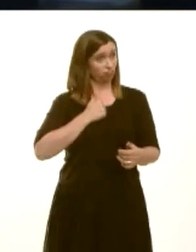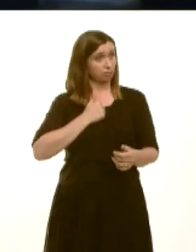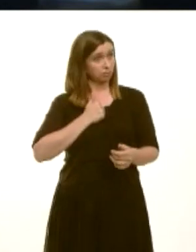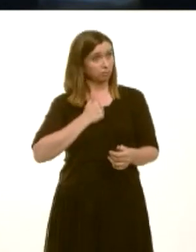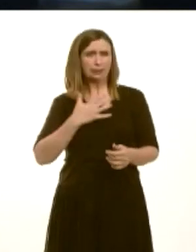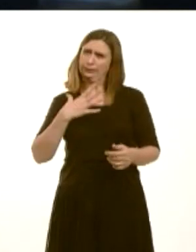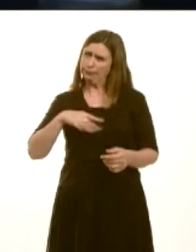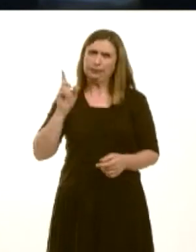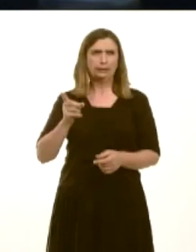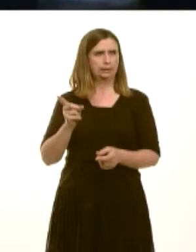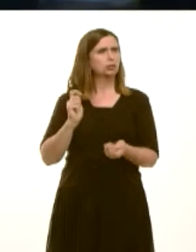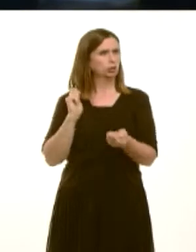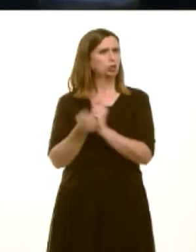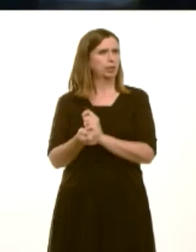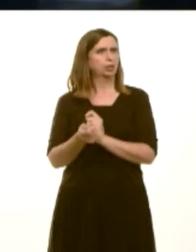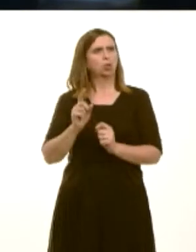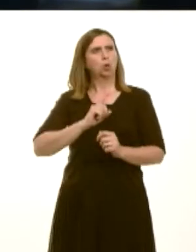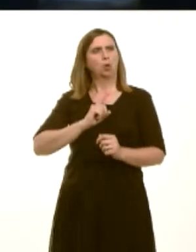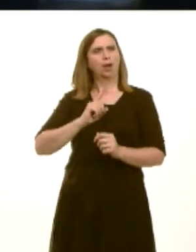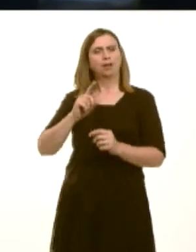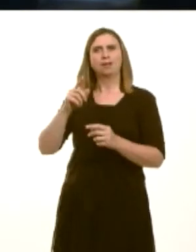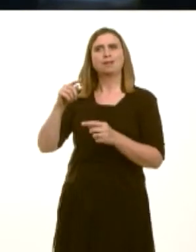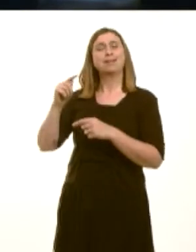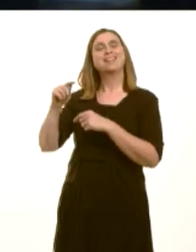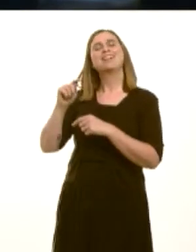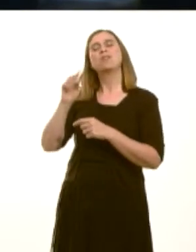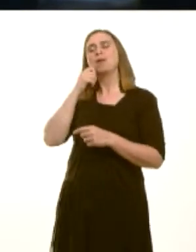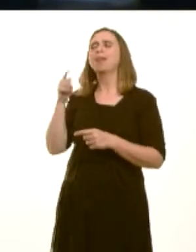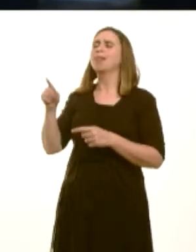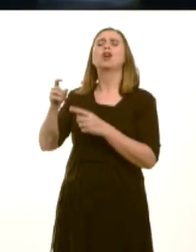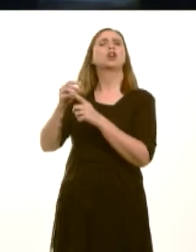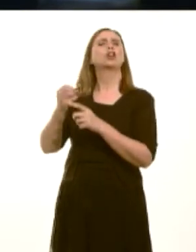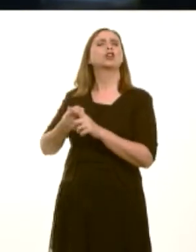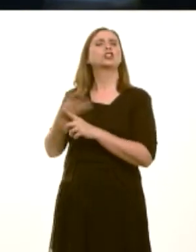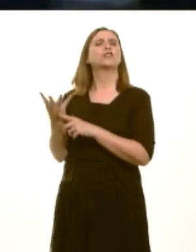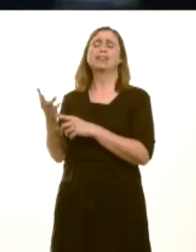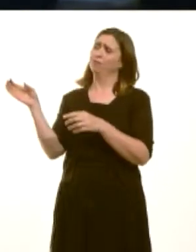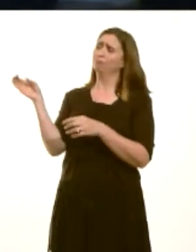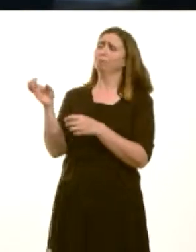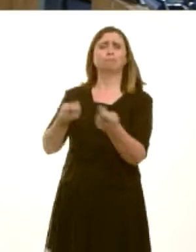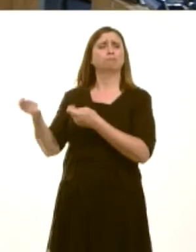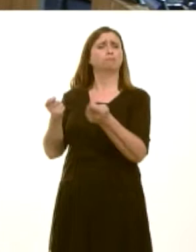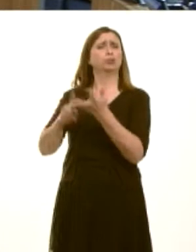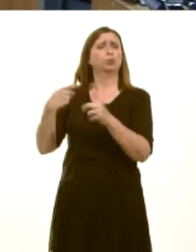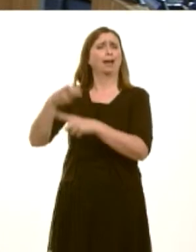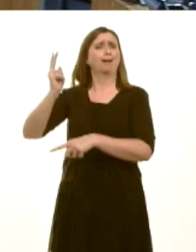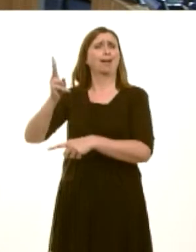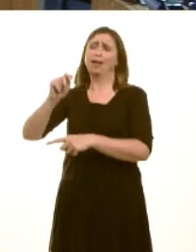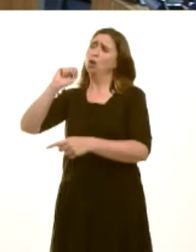because, when the deficit is eliminated by the next Conservative Government, itíll be very important that funding here in Wales keeps up with funding in England?